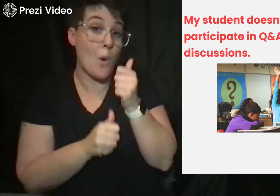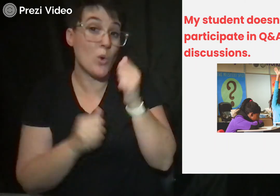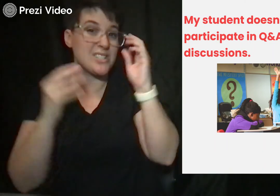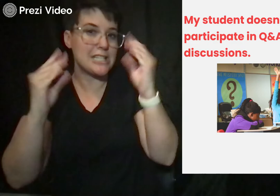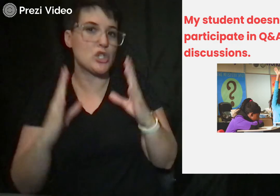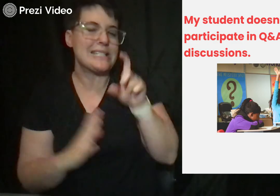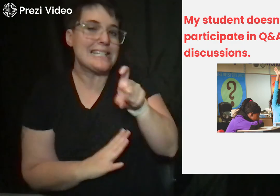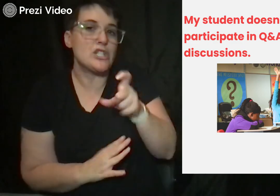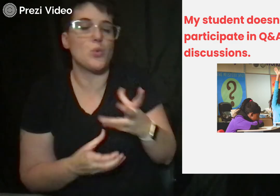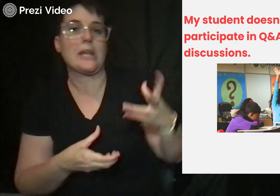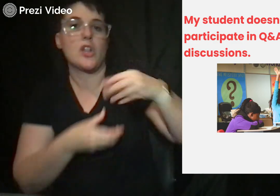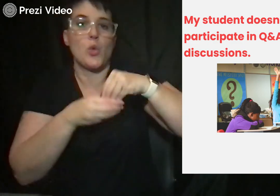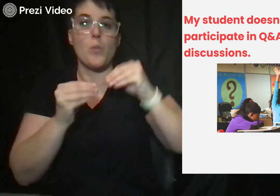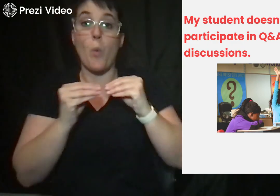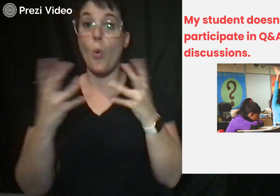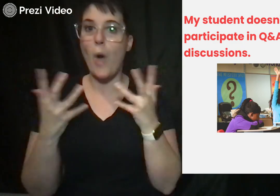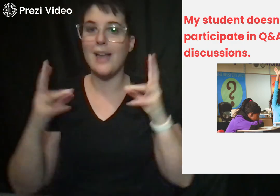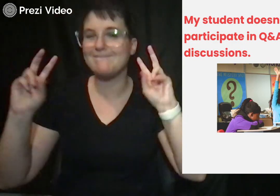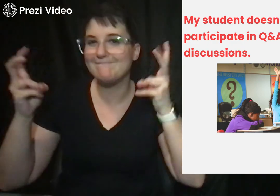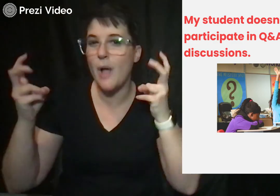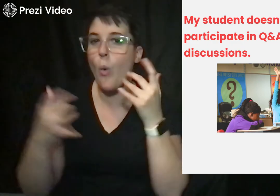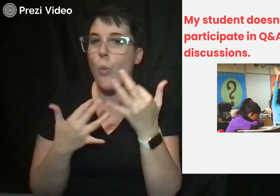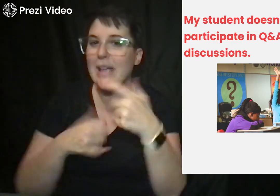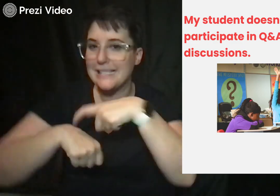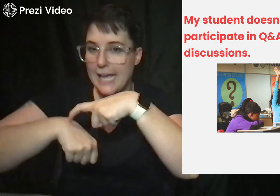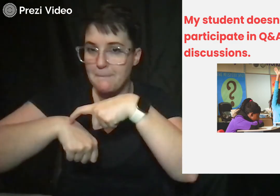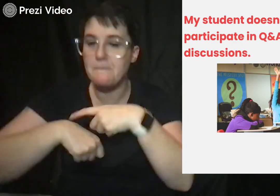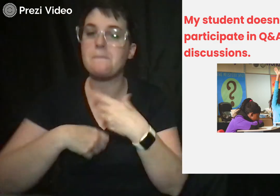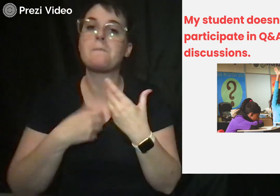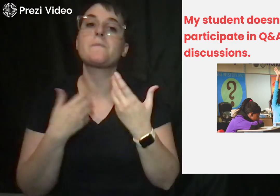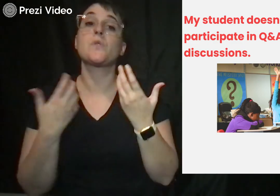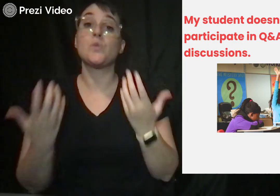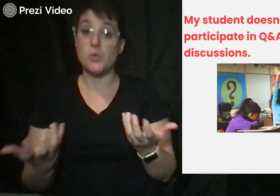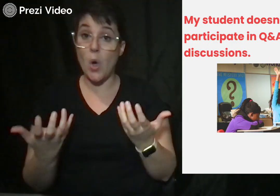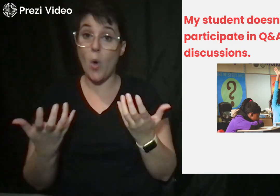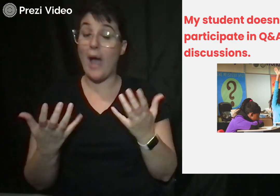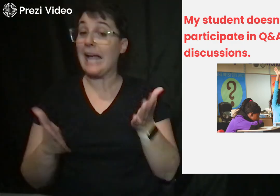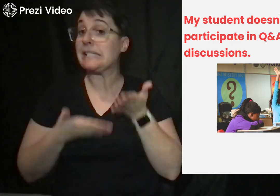Most teachers need to include more “wait time” anyway when asking questions.